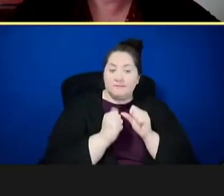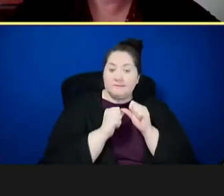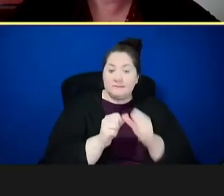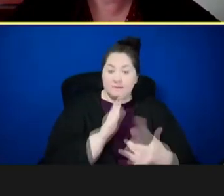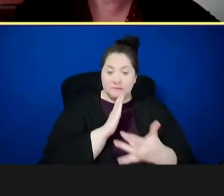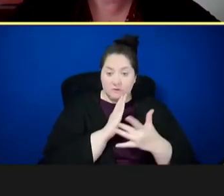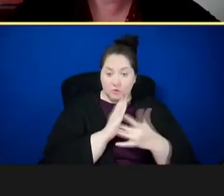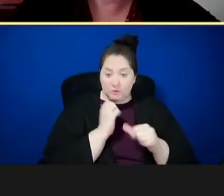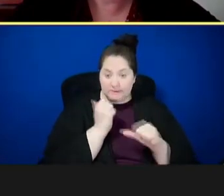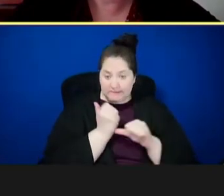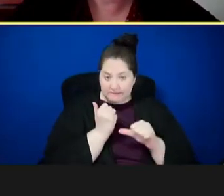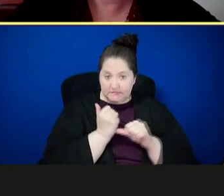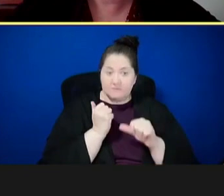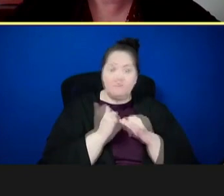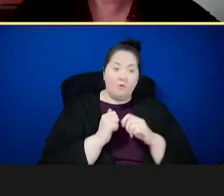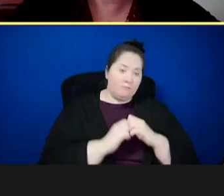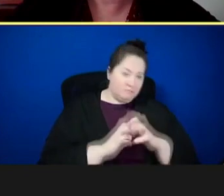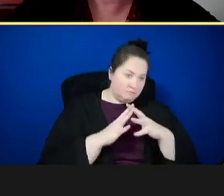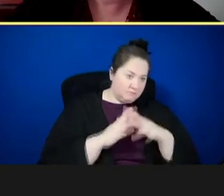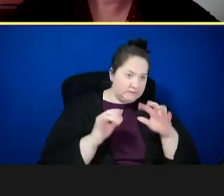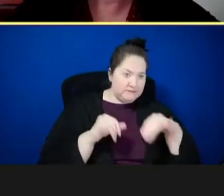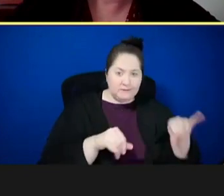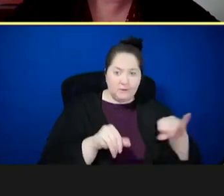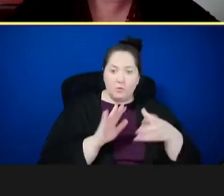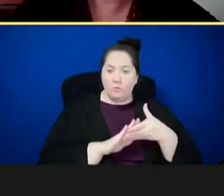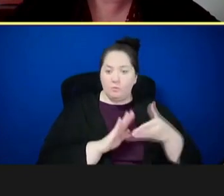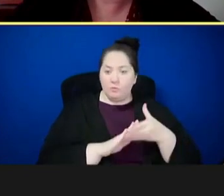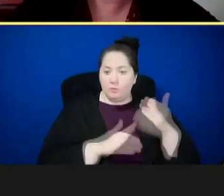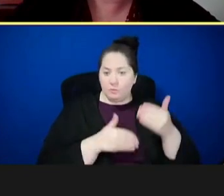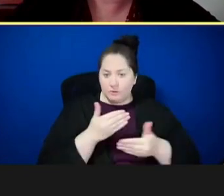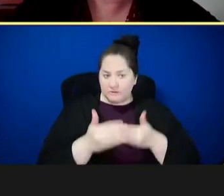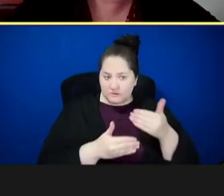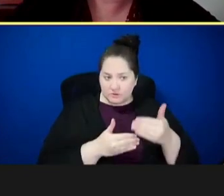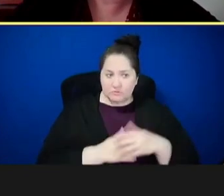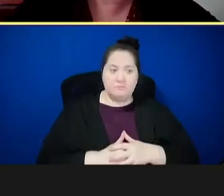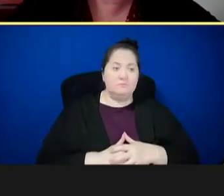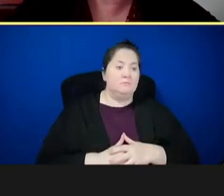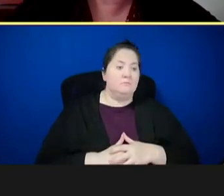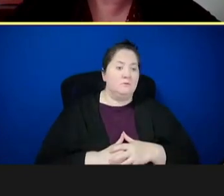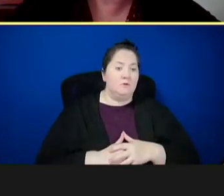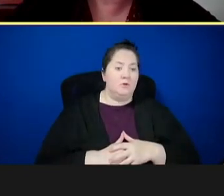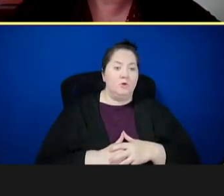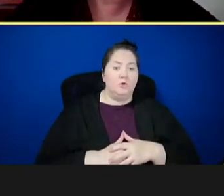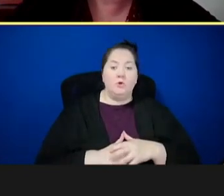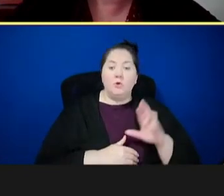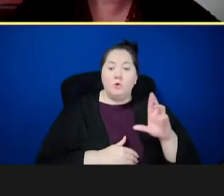implementation of standard operating procedures. Being able to use renewable consent documents,